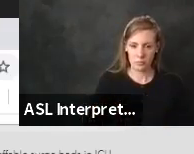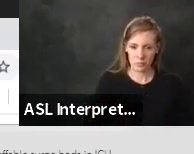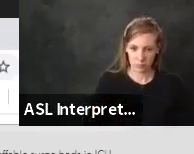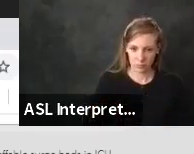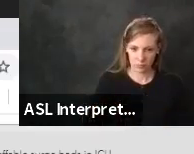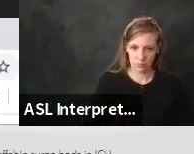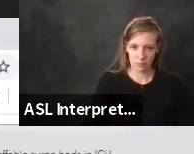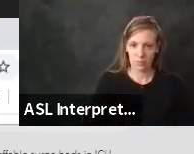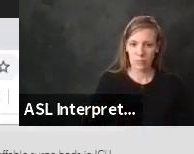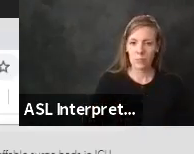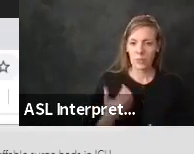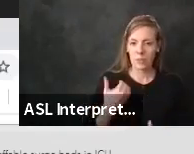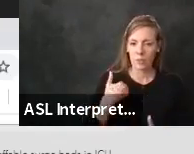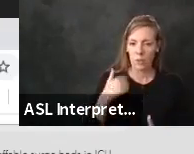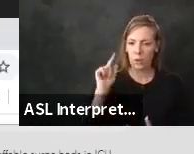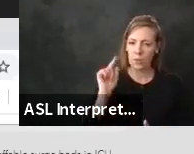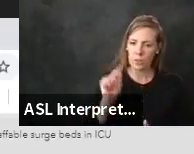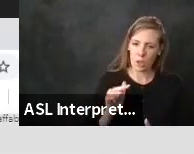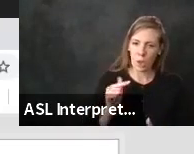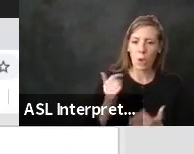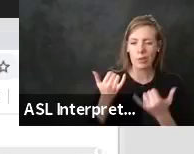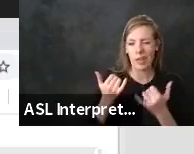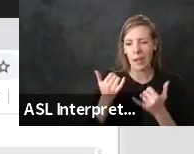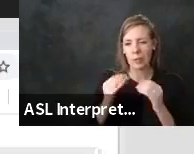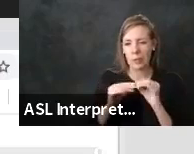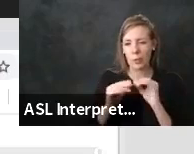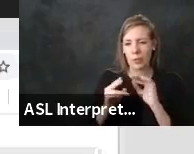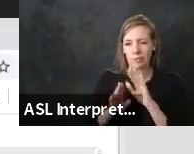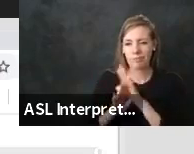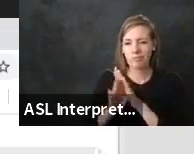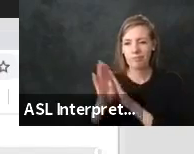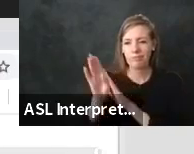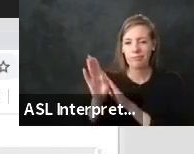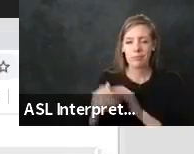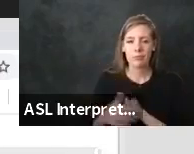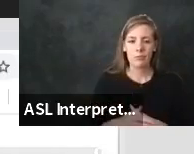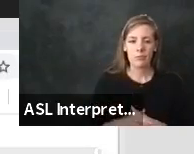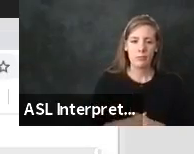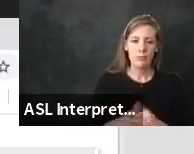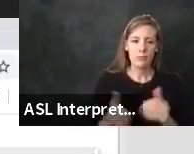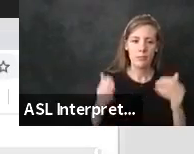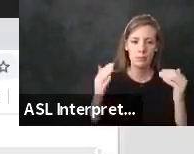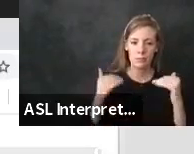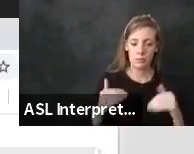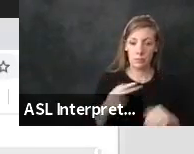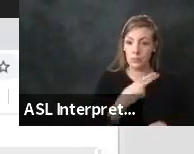We were experiencing in April through June and our COVID-19 hospitalization.